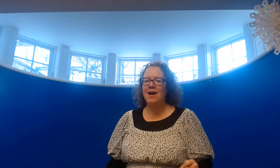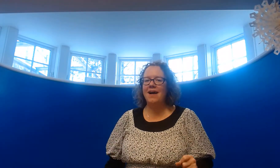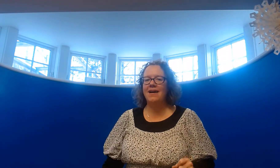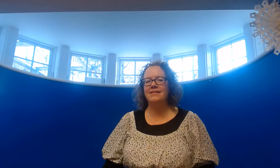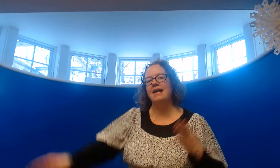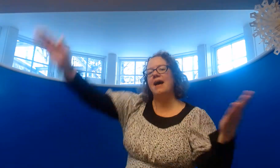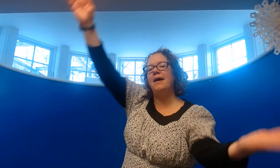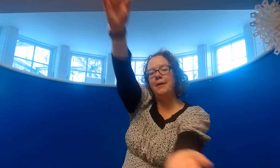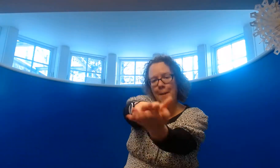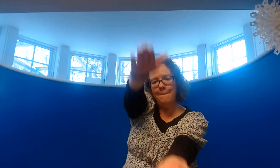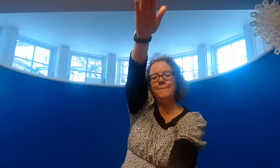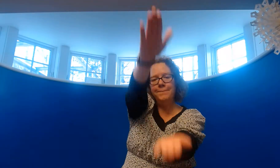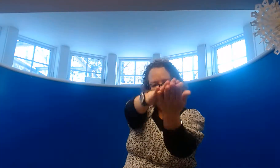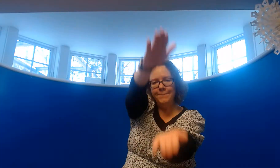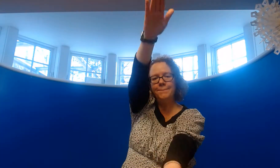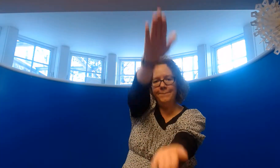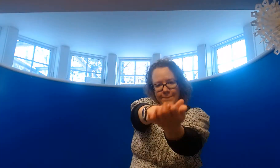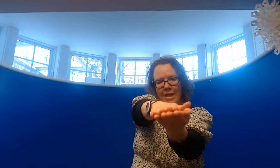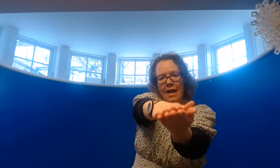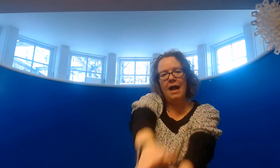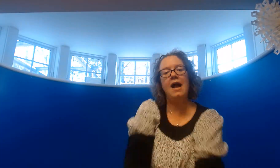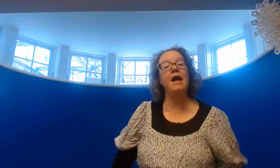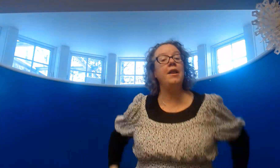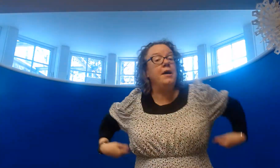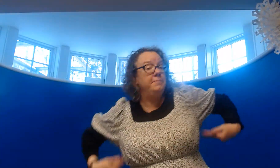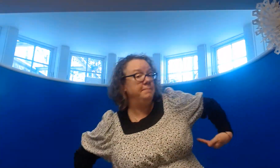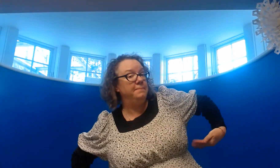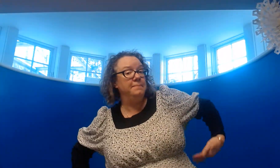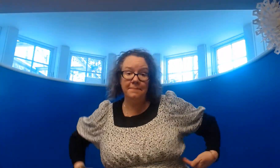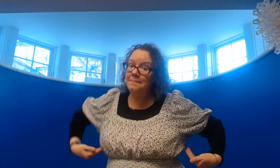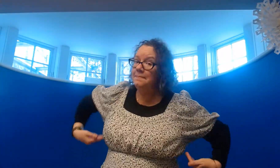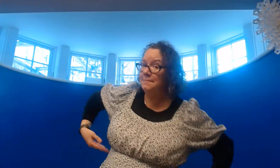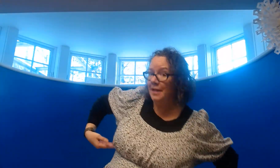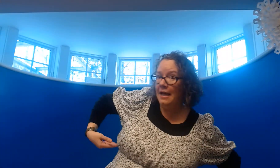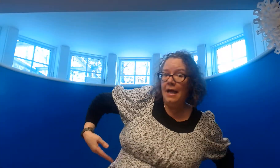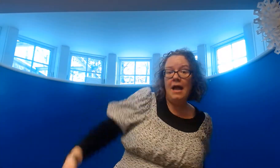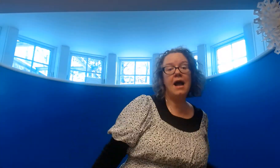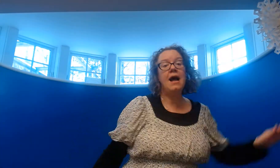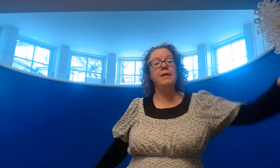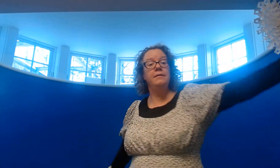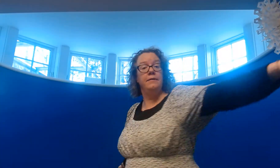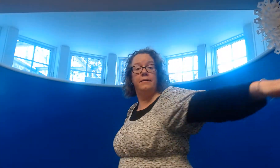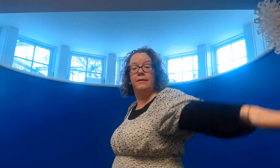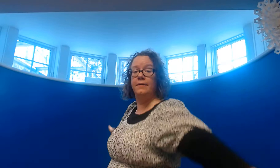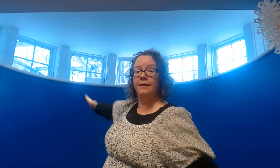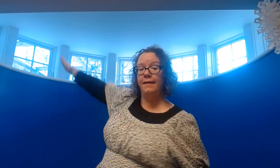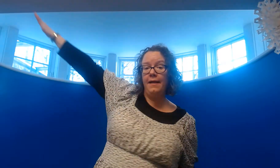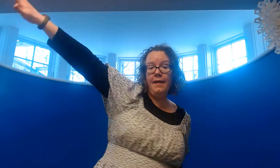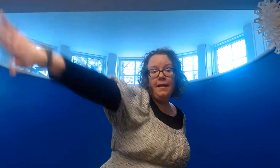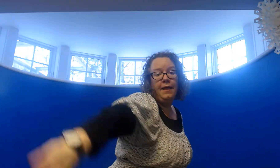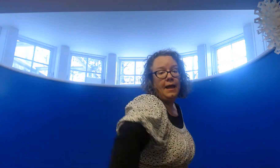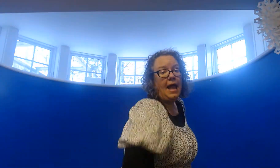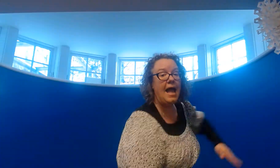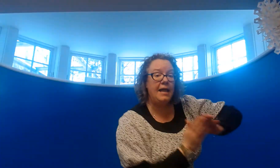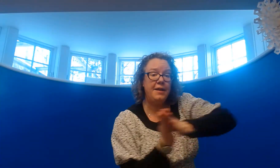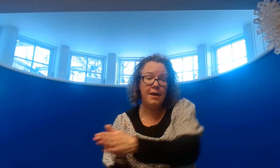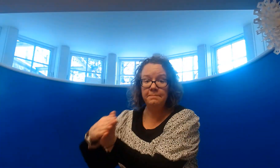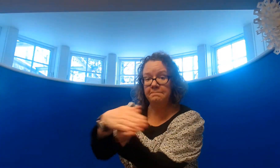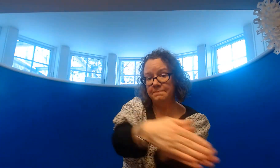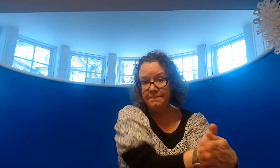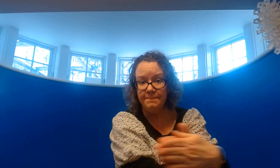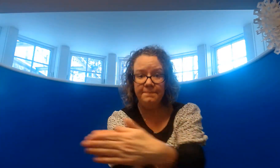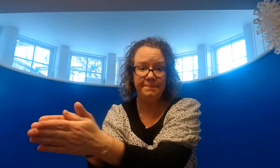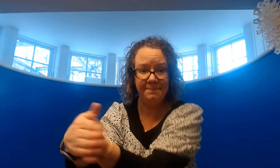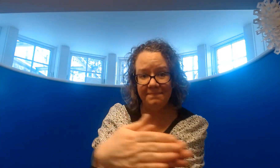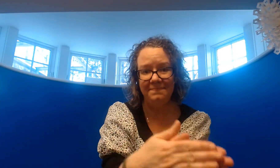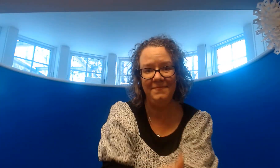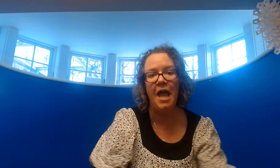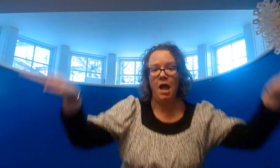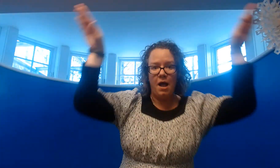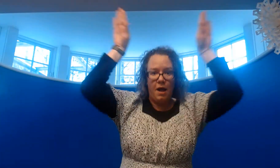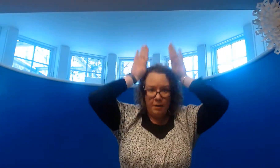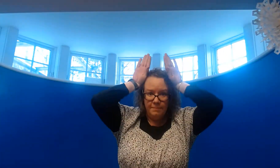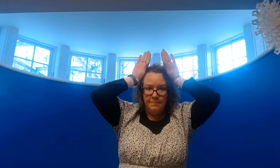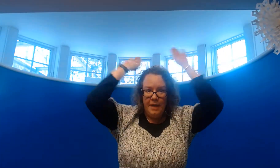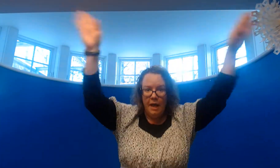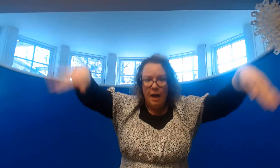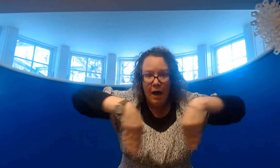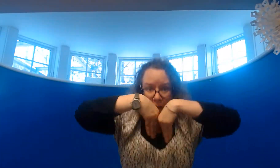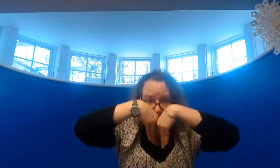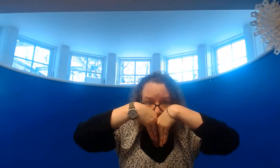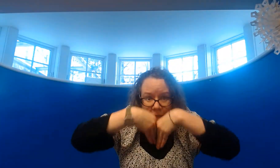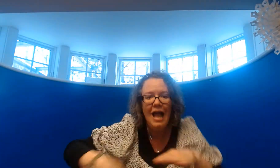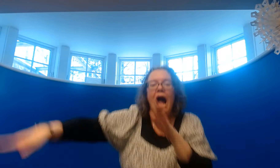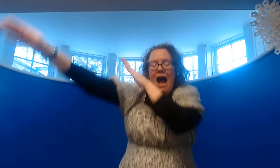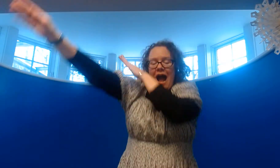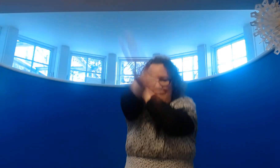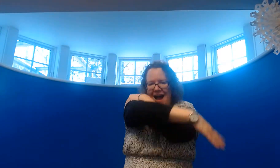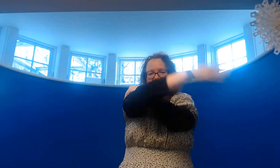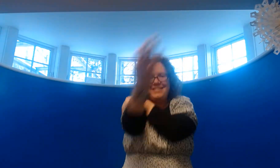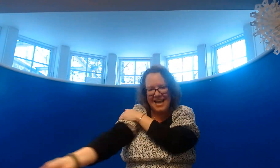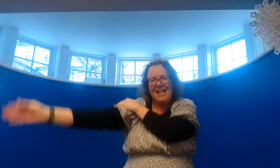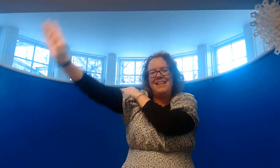There was a, an a, a, and a, a, a,